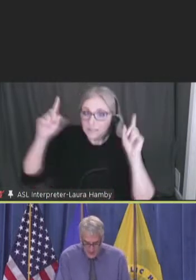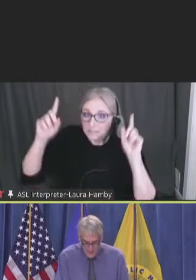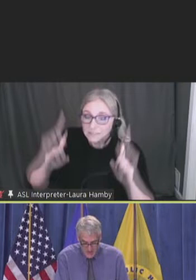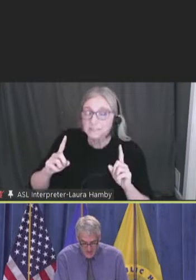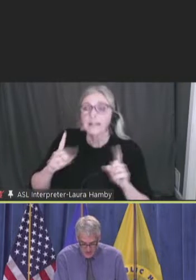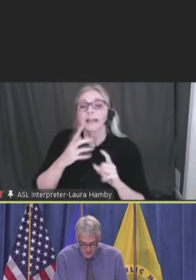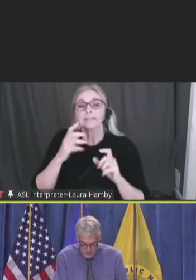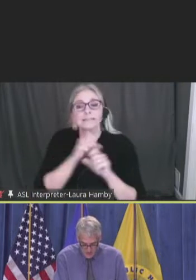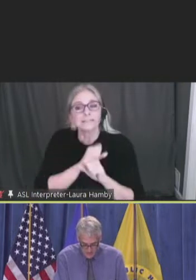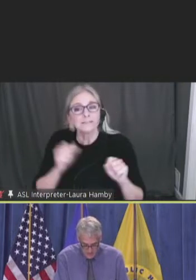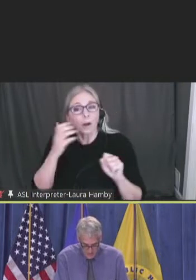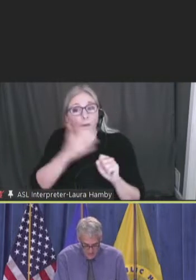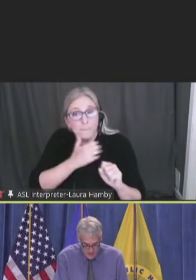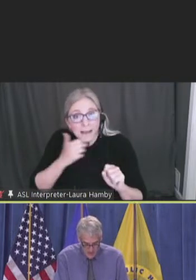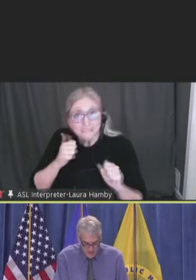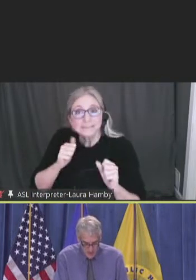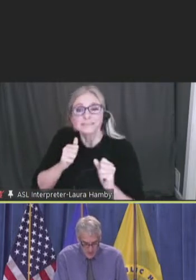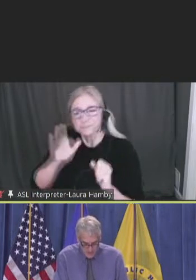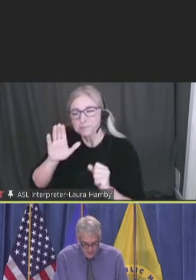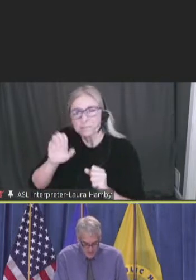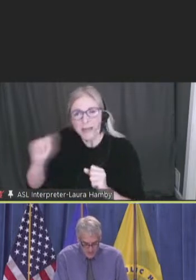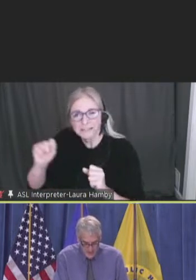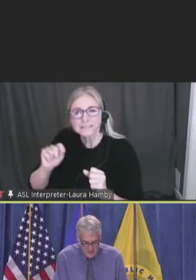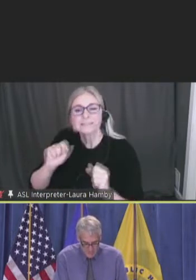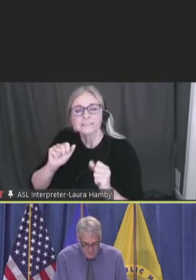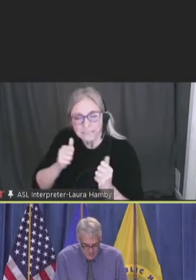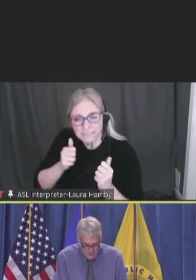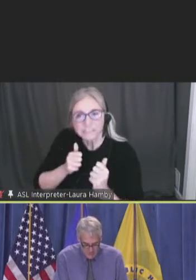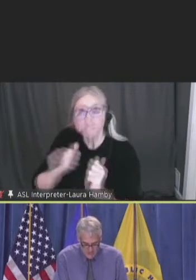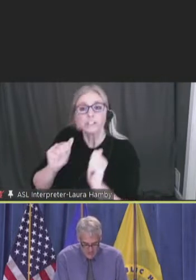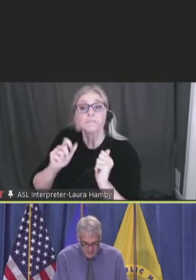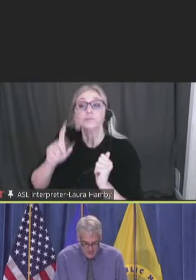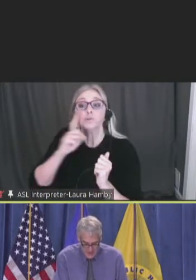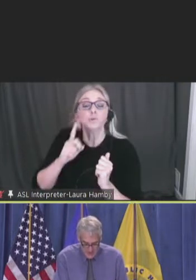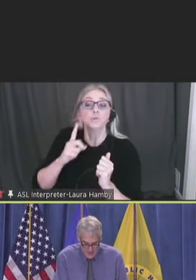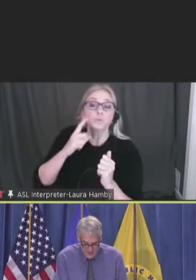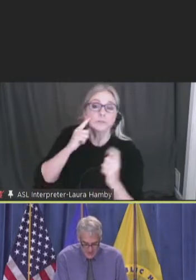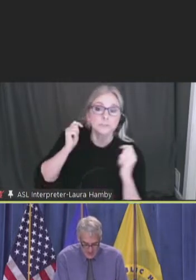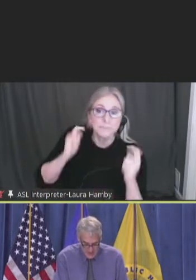BEST initiative to increase the ability and speed to detect potentially statistically